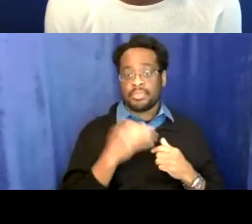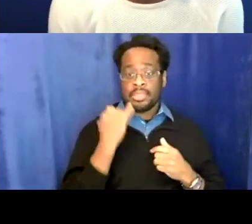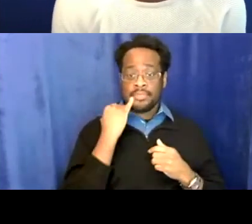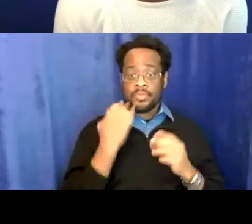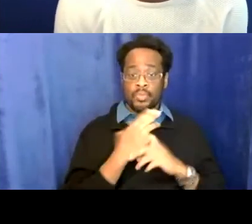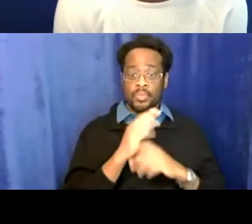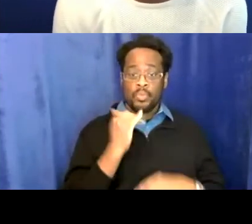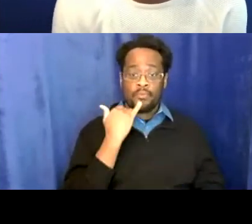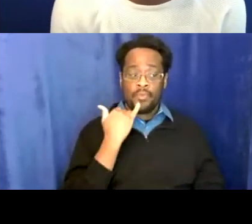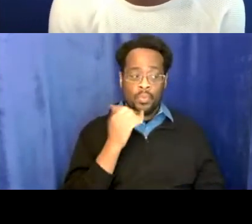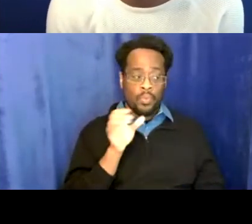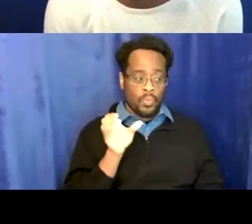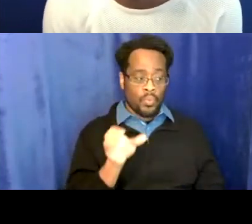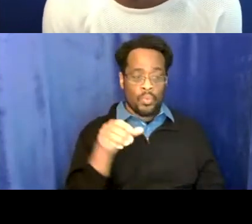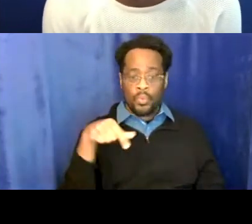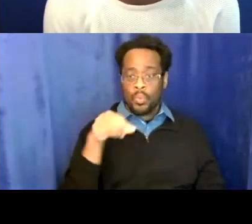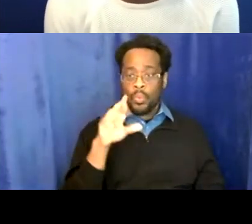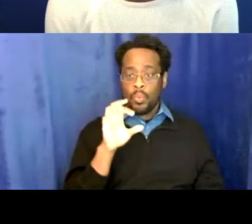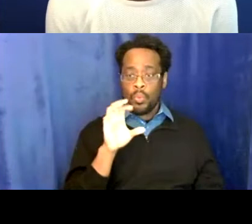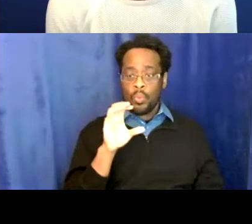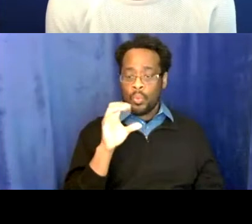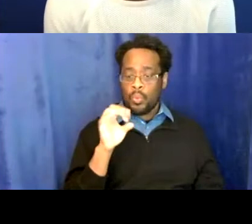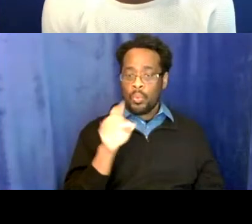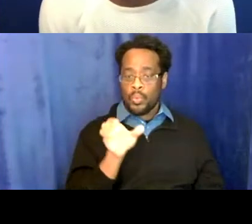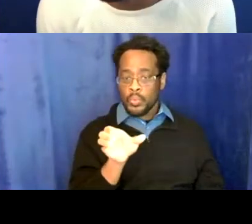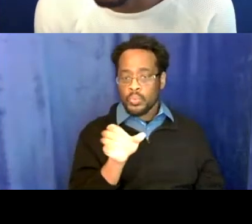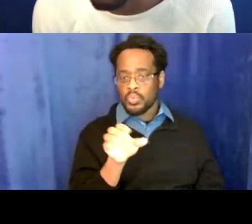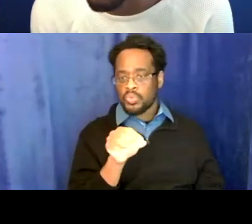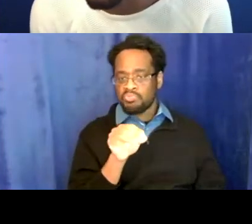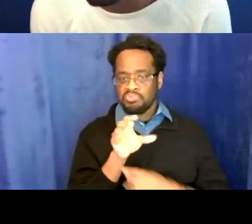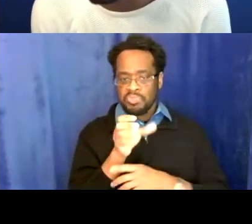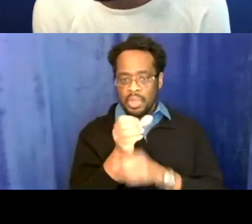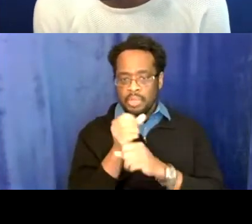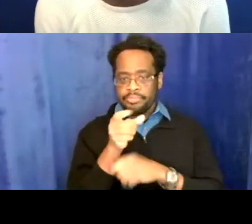of sign throughout the country. Um if there's a telephone or um